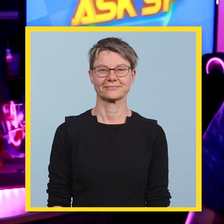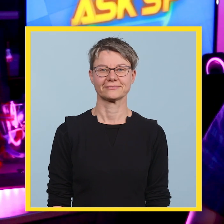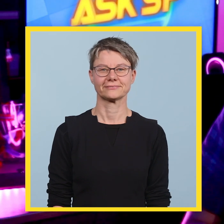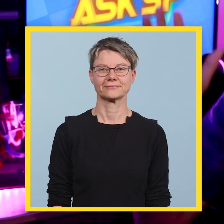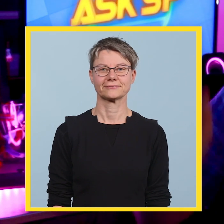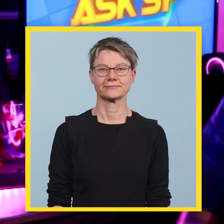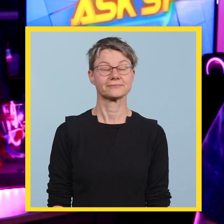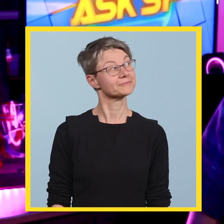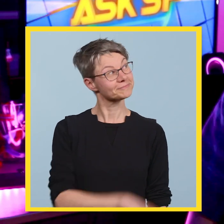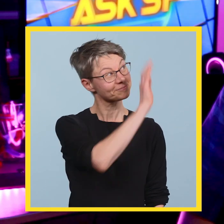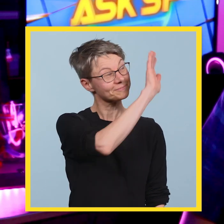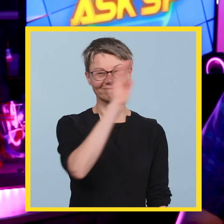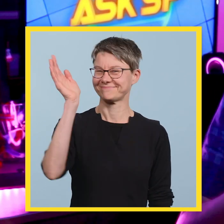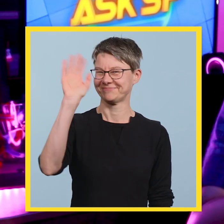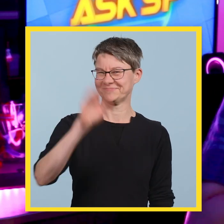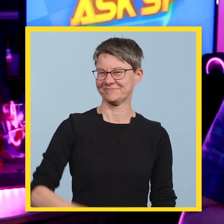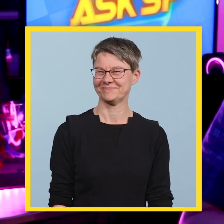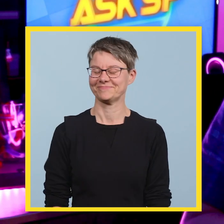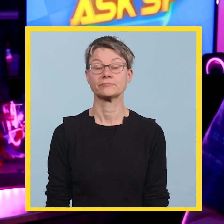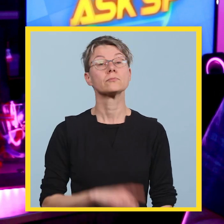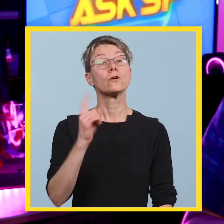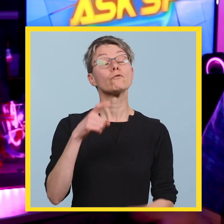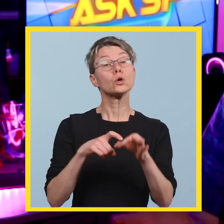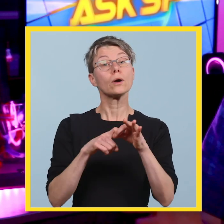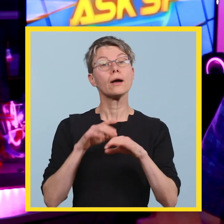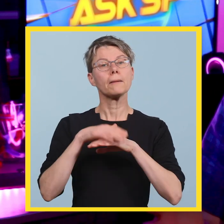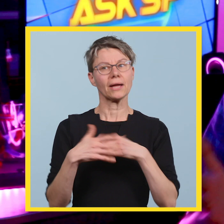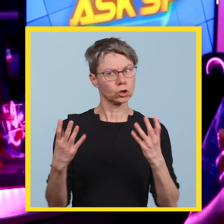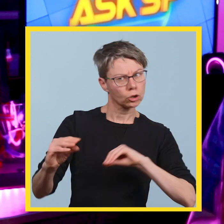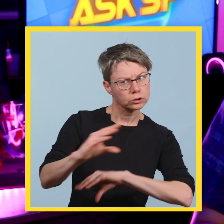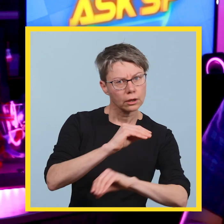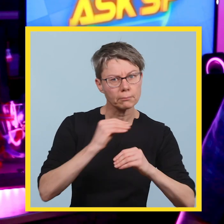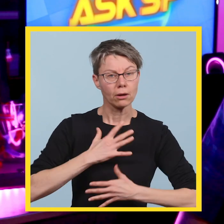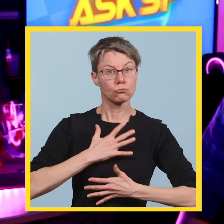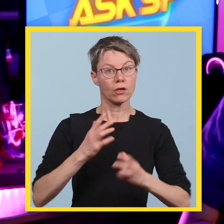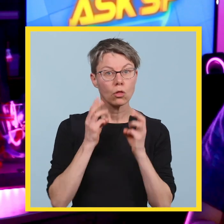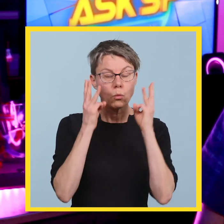Hey, Tanya! Now to your first question about any gossip about the Breath Of The Wild sequel.